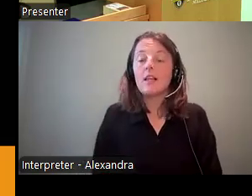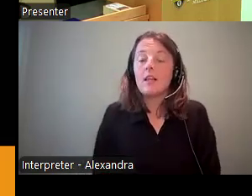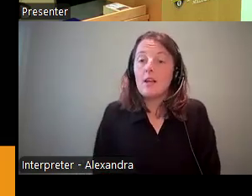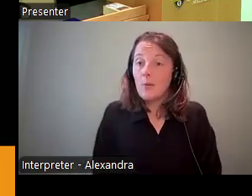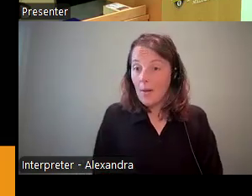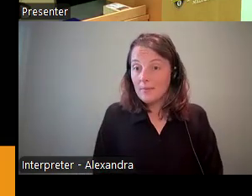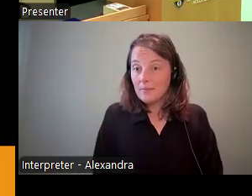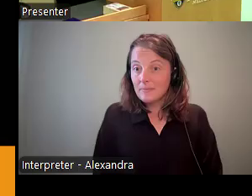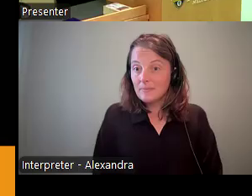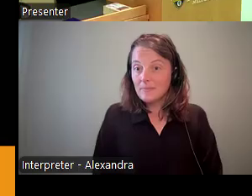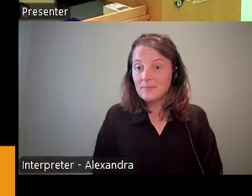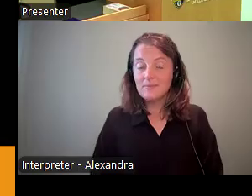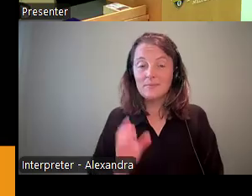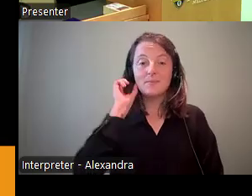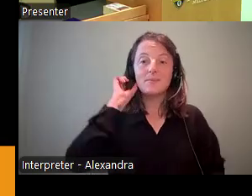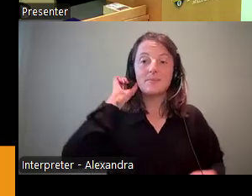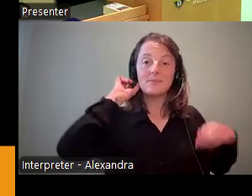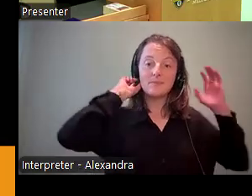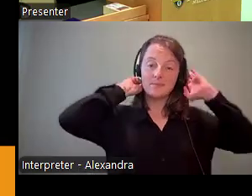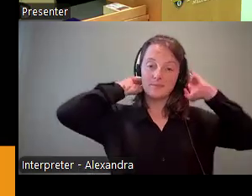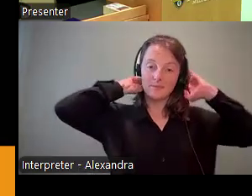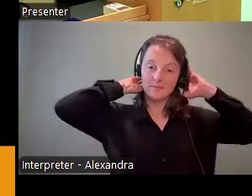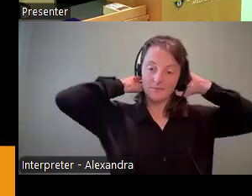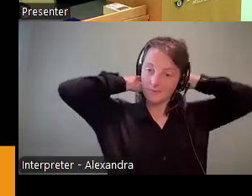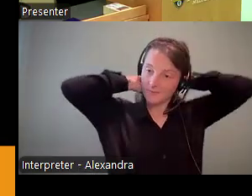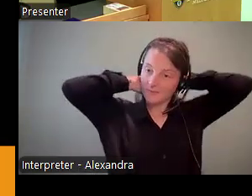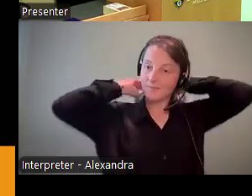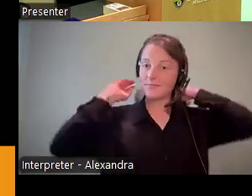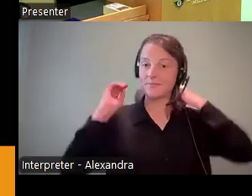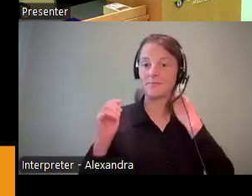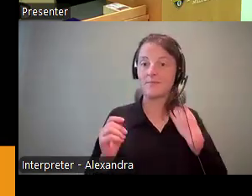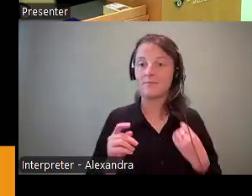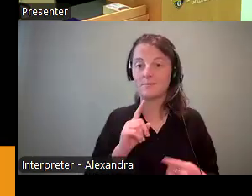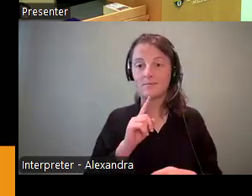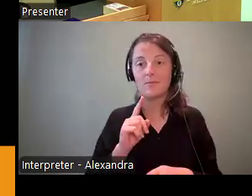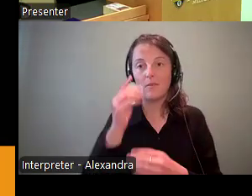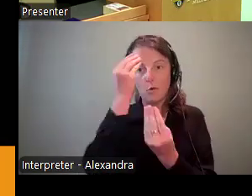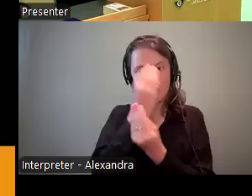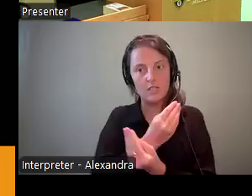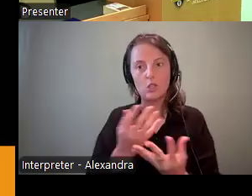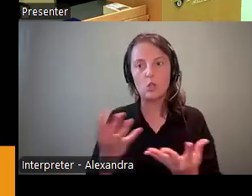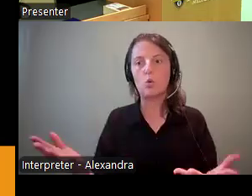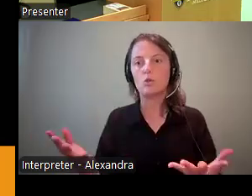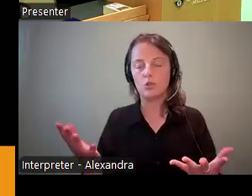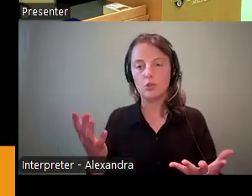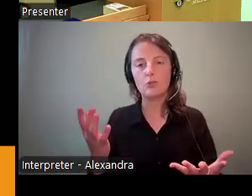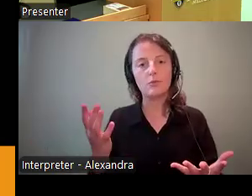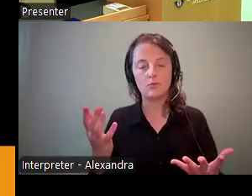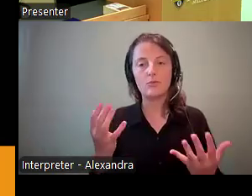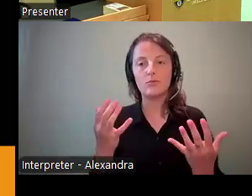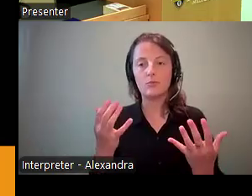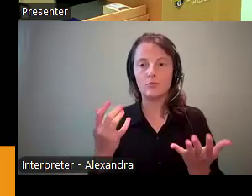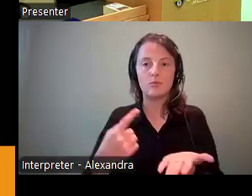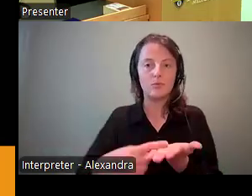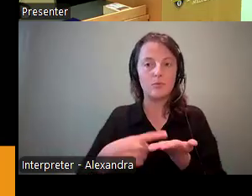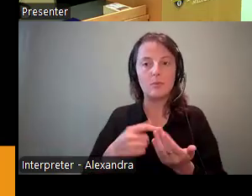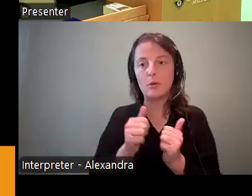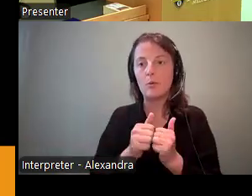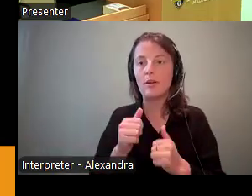in the interest of full disclosure, uh, as I speak to psychiatrists and psych psychiat, see,